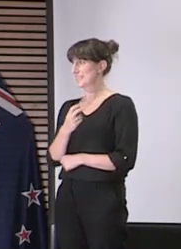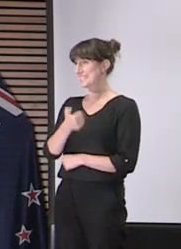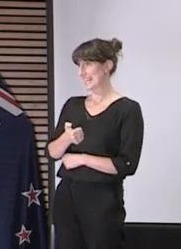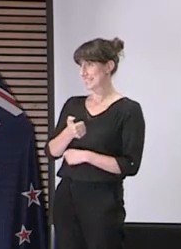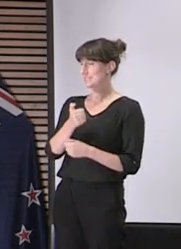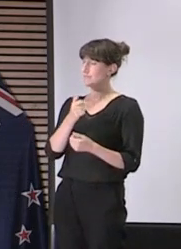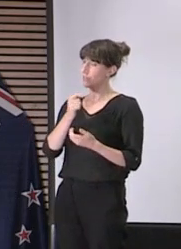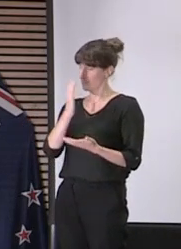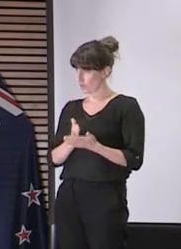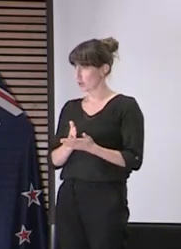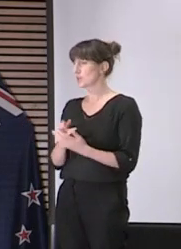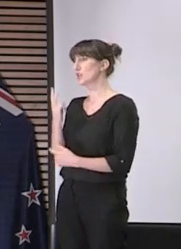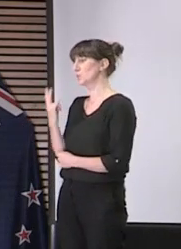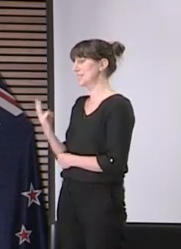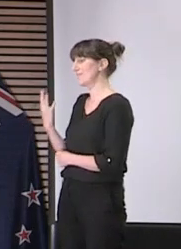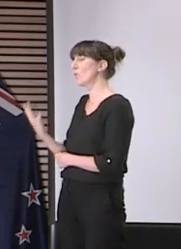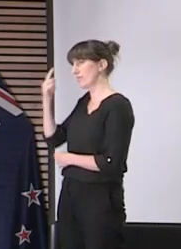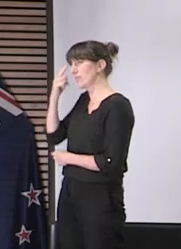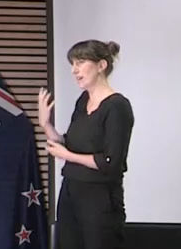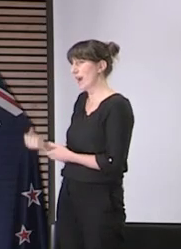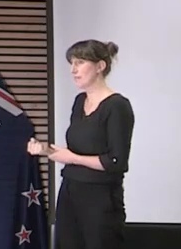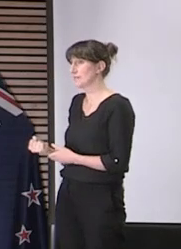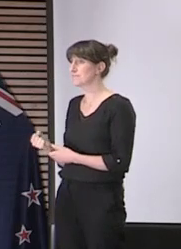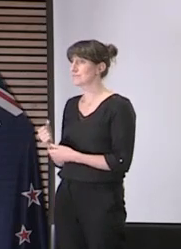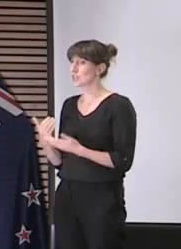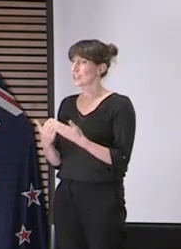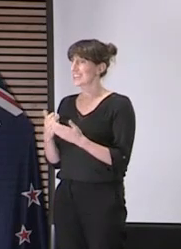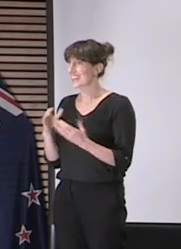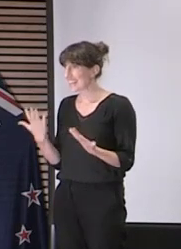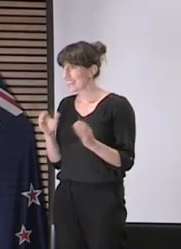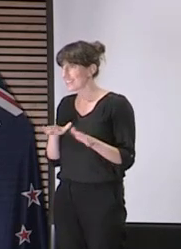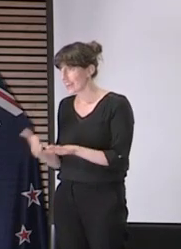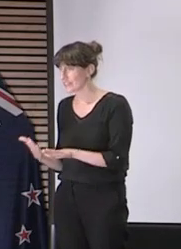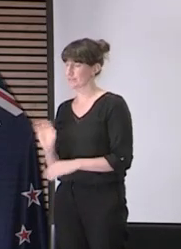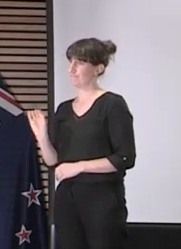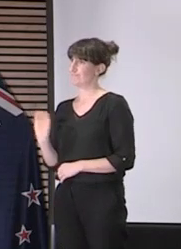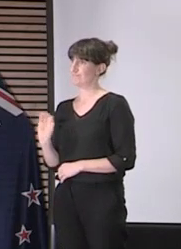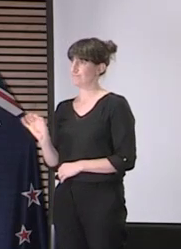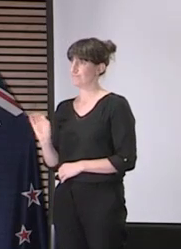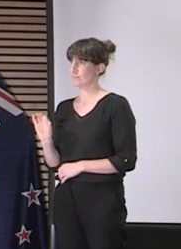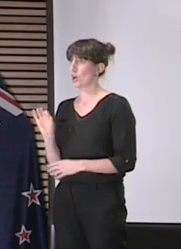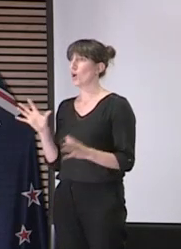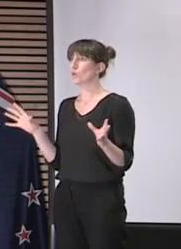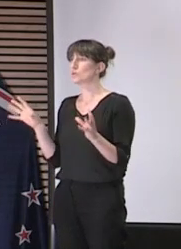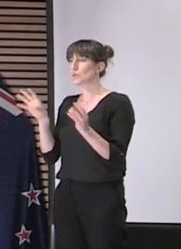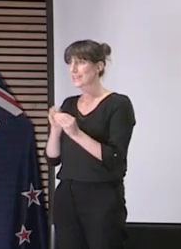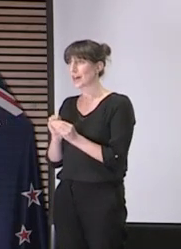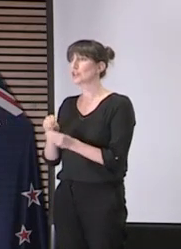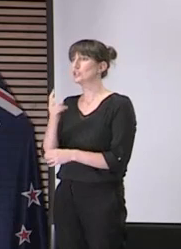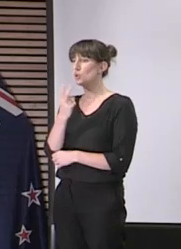50 new cases to report of COVID-19 made up of 26 confirmed new cases and 24 new probable cases. There are no